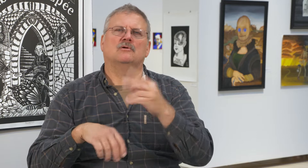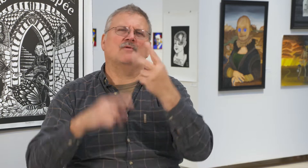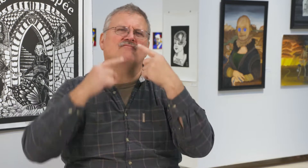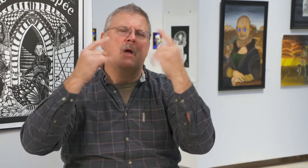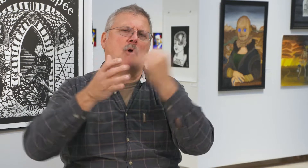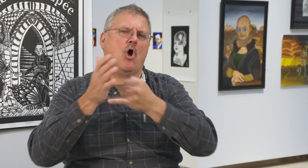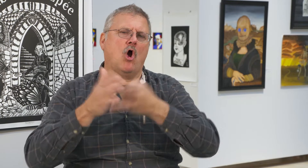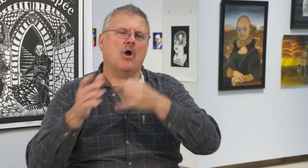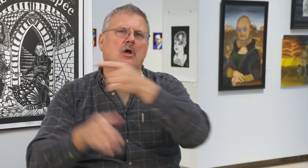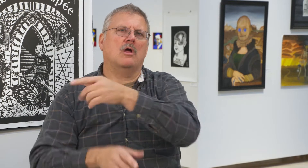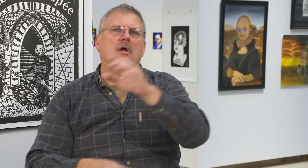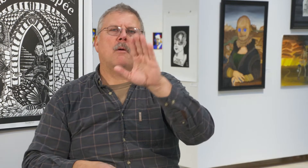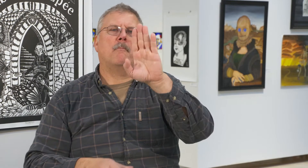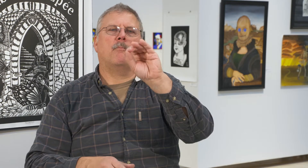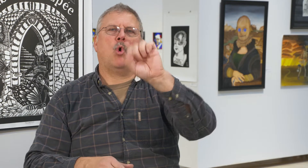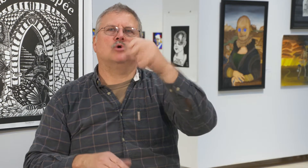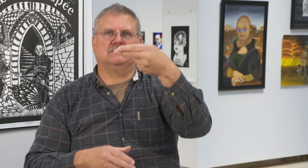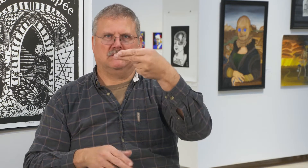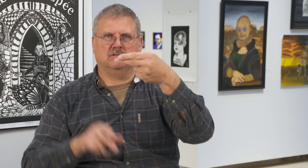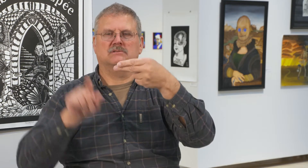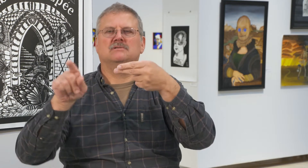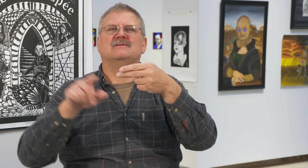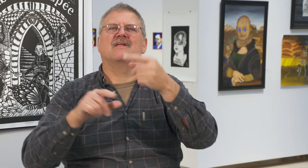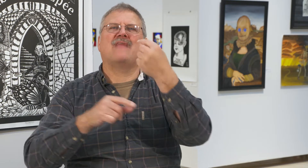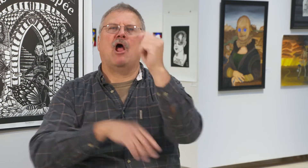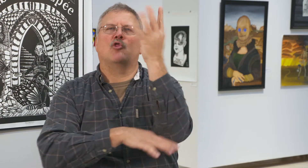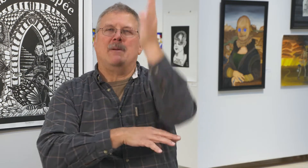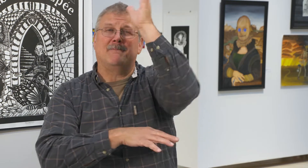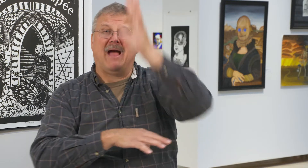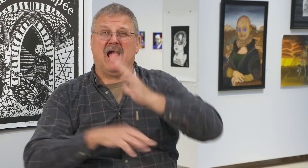I was fascinated by two artists. The first was Bosch.